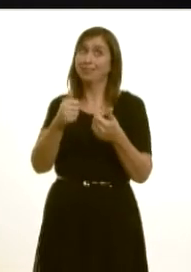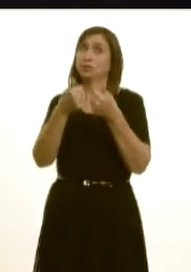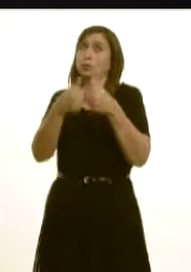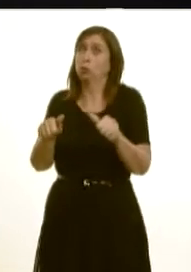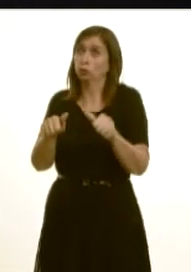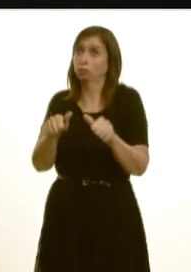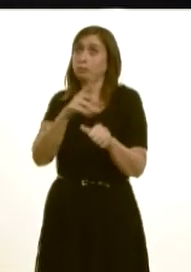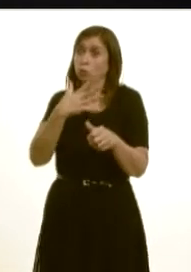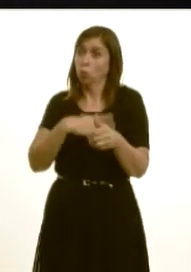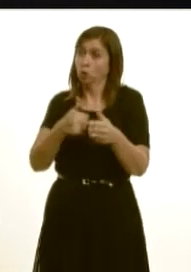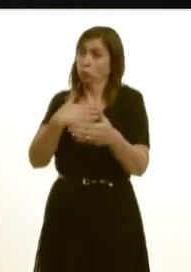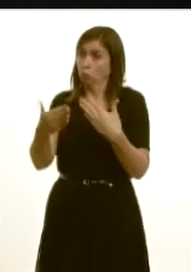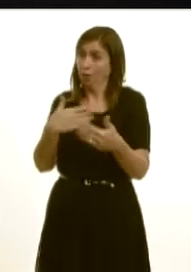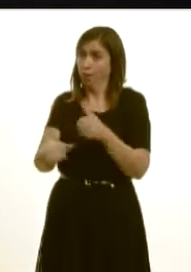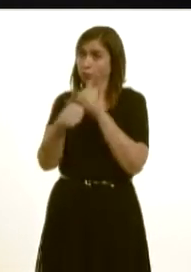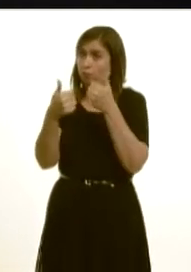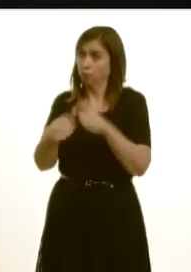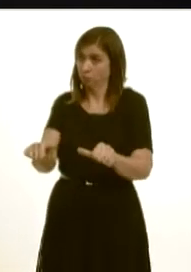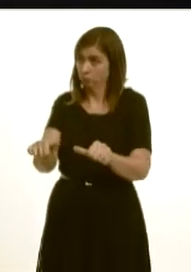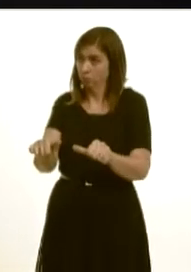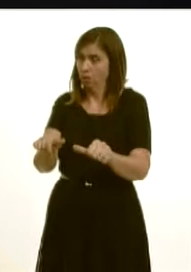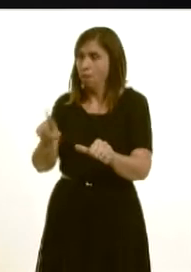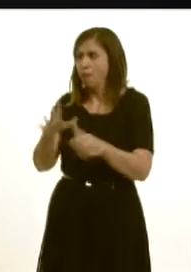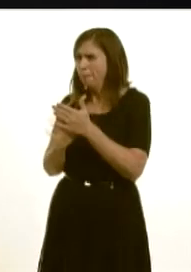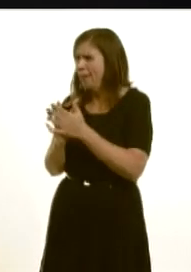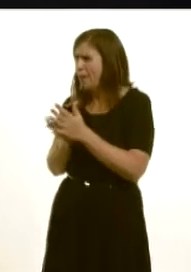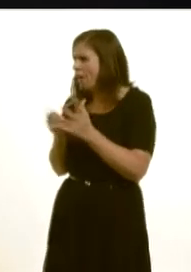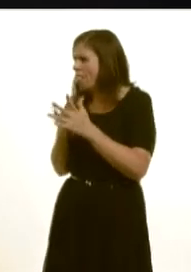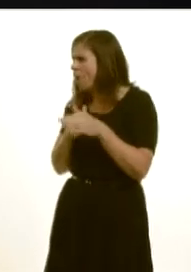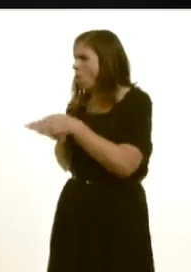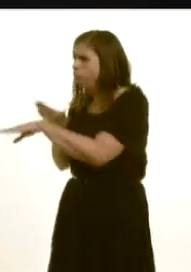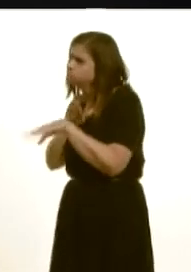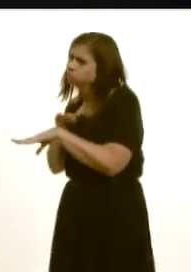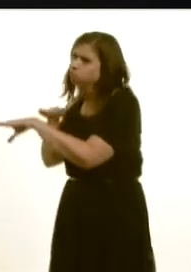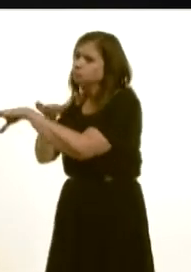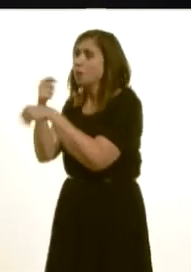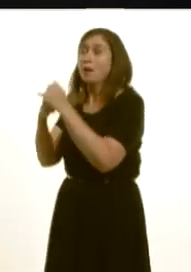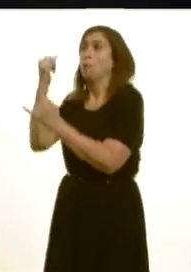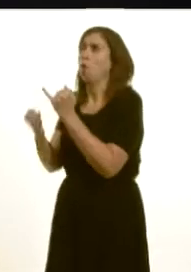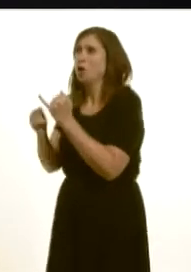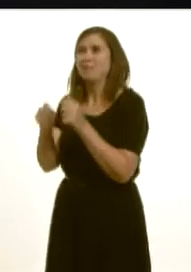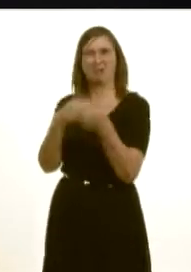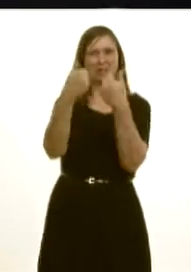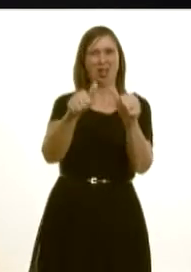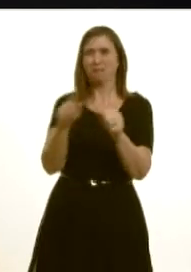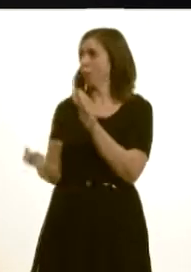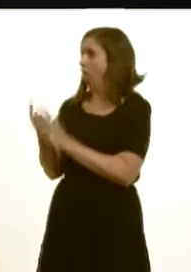for solutions, it must not be to the detriment of other routes and that we therefore do not create a problem by solving a problem, and that we need to make sure that roads and routes